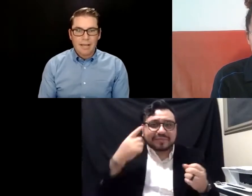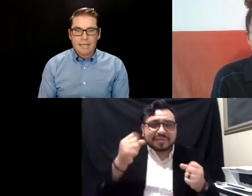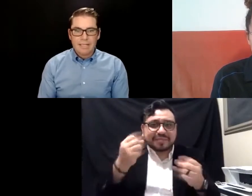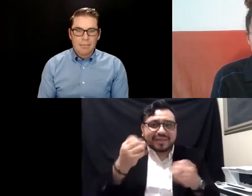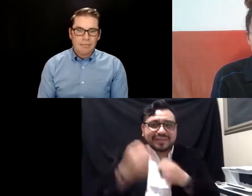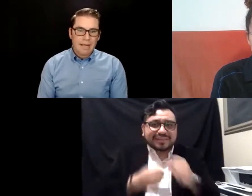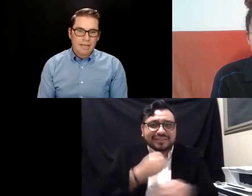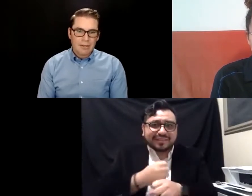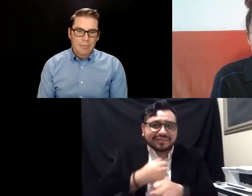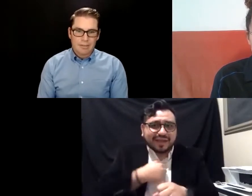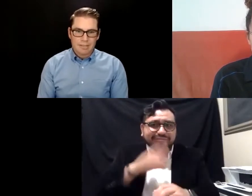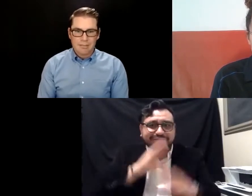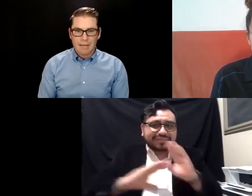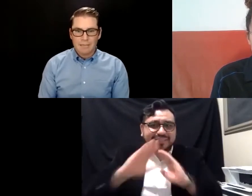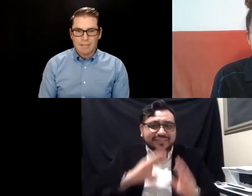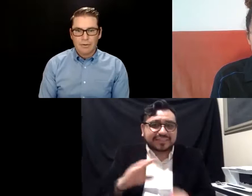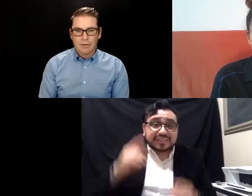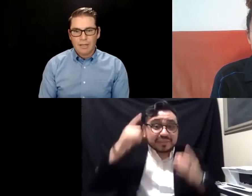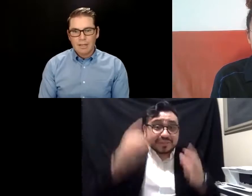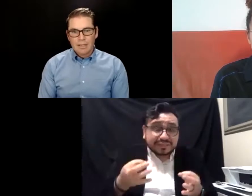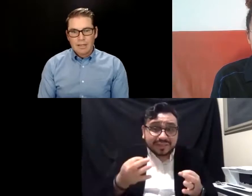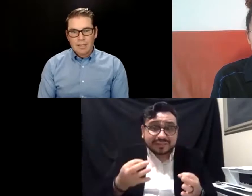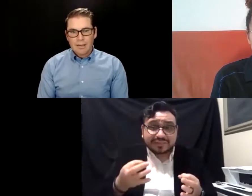They needed to provide an interpreter sometimes so.